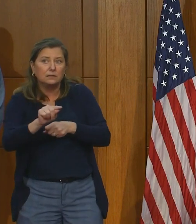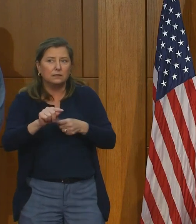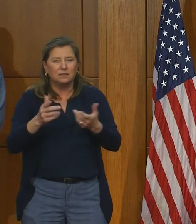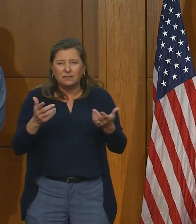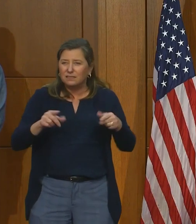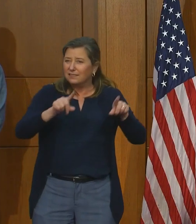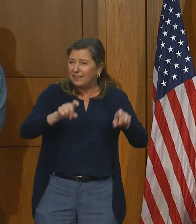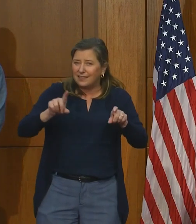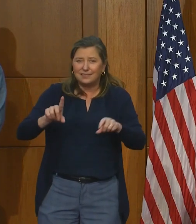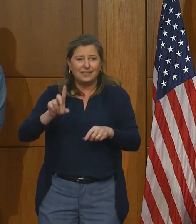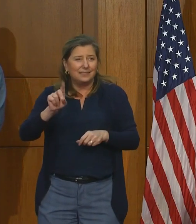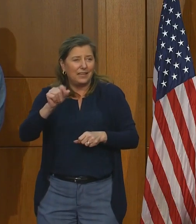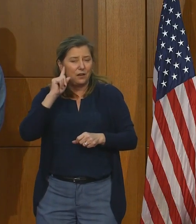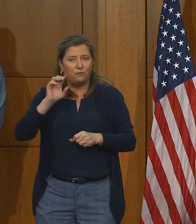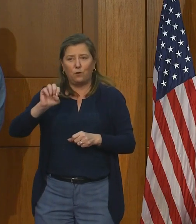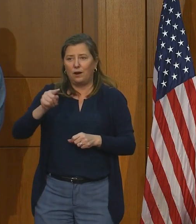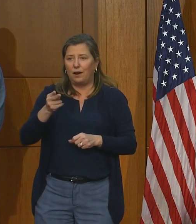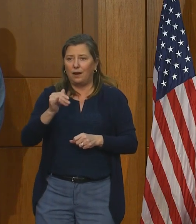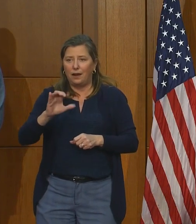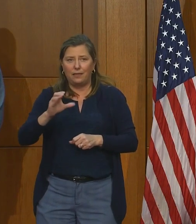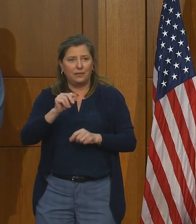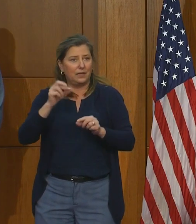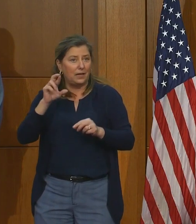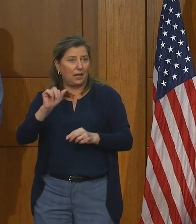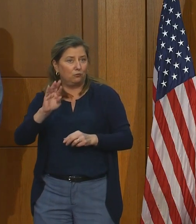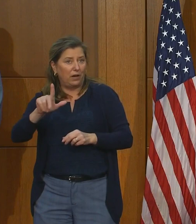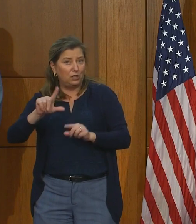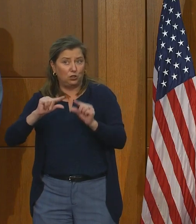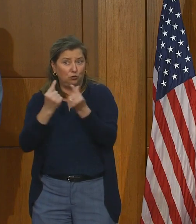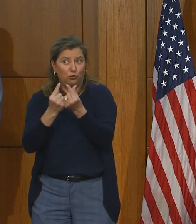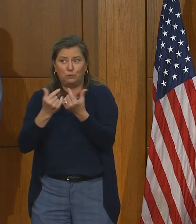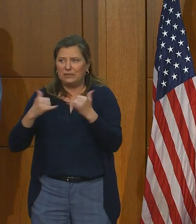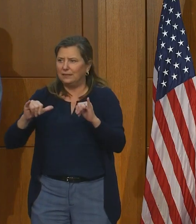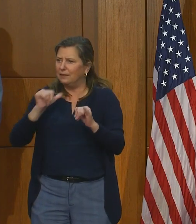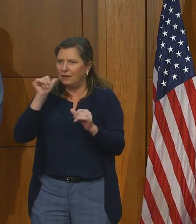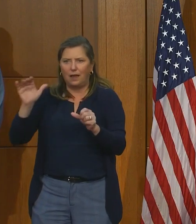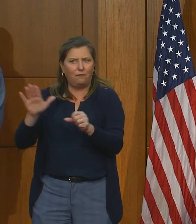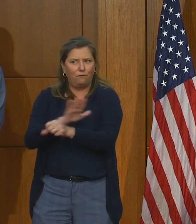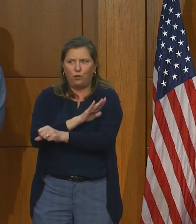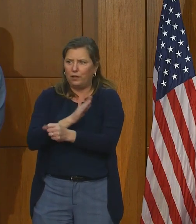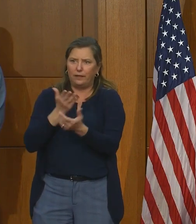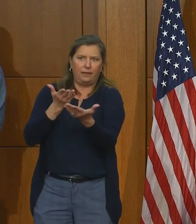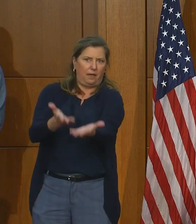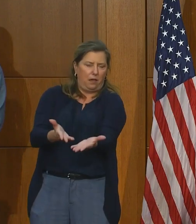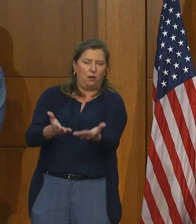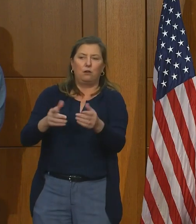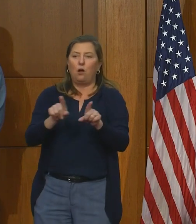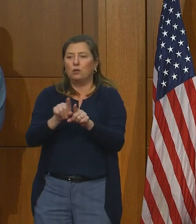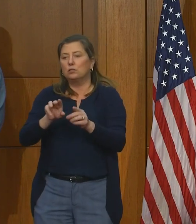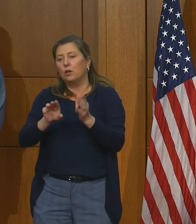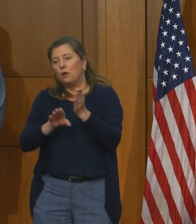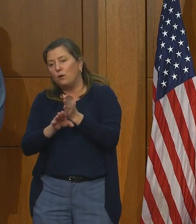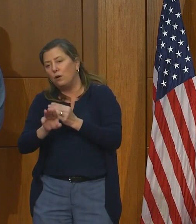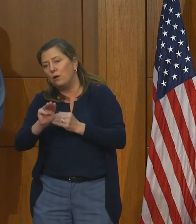THERE HE DOESN'T IS. TESTING DATA FOR ETHNIC AND RACIAL